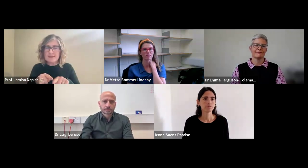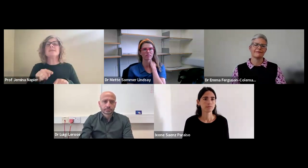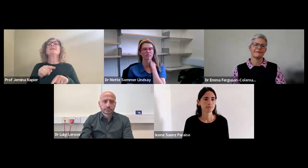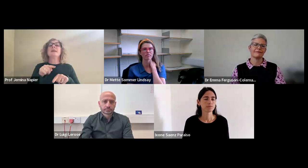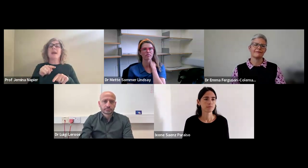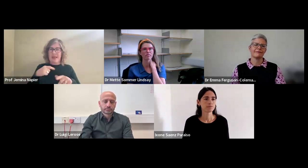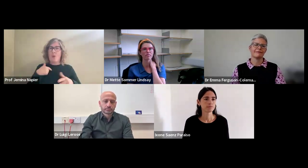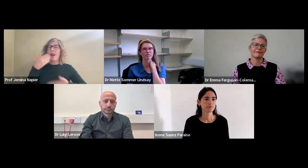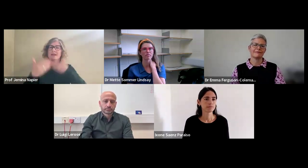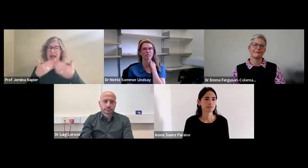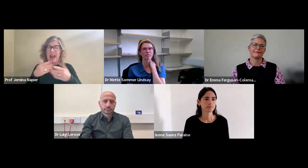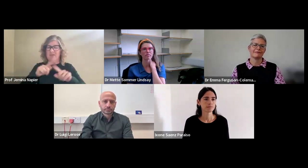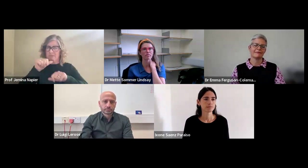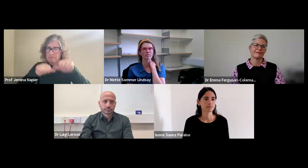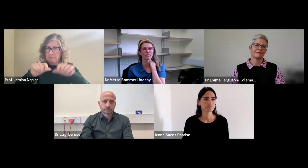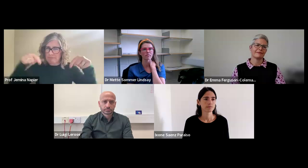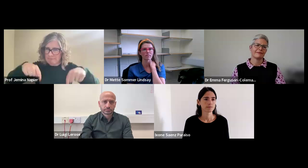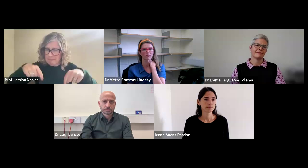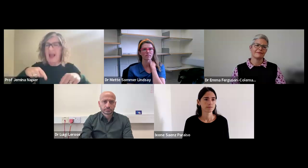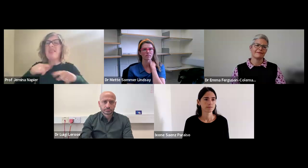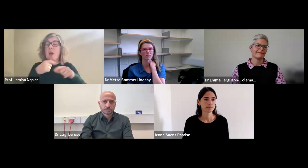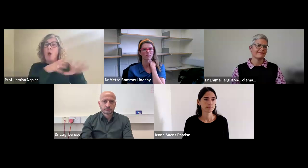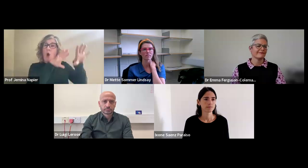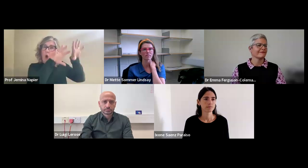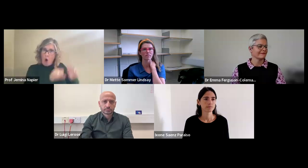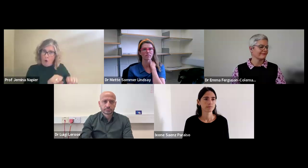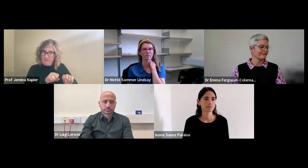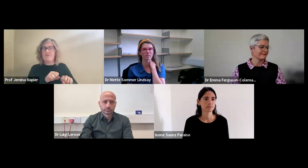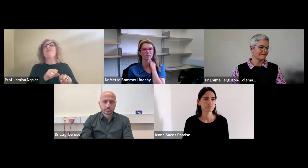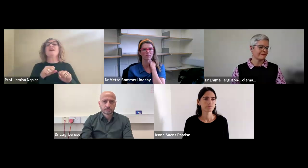be sharing a PowerPoint and some slides which will explain what we're going to go through